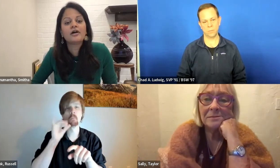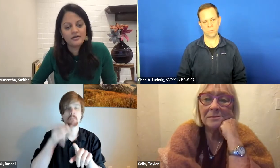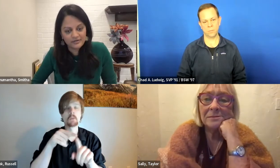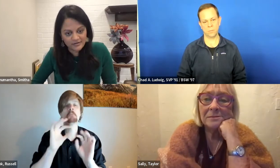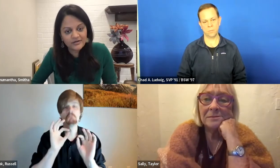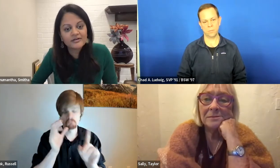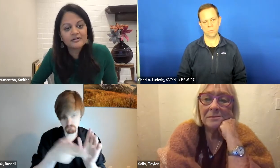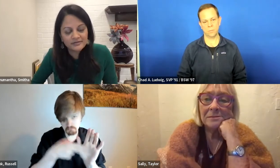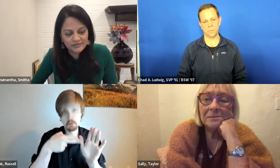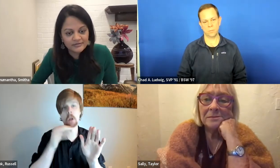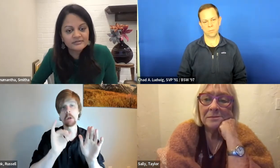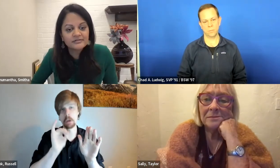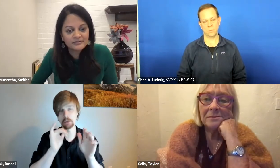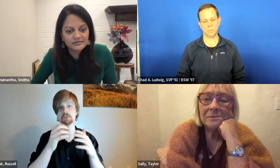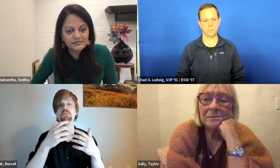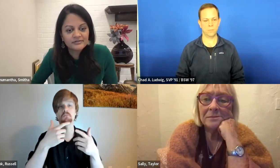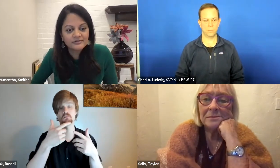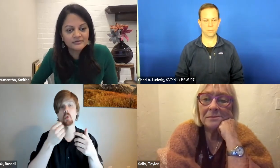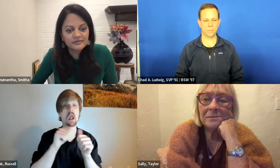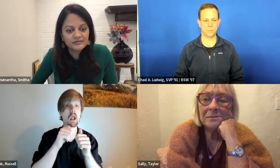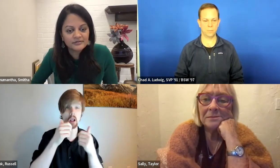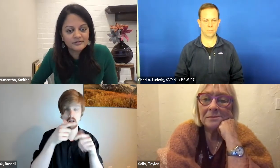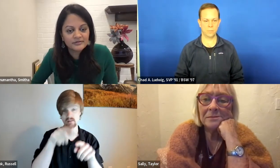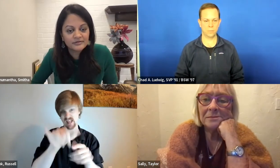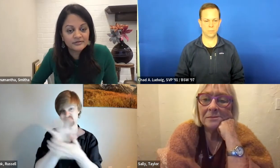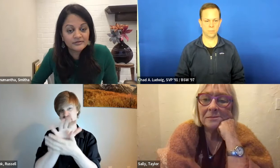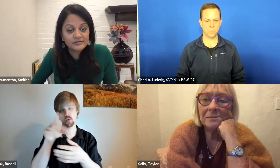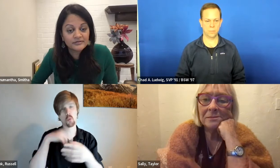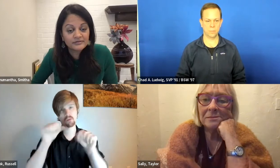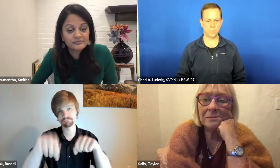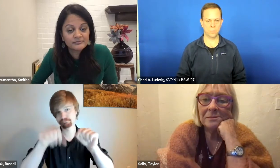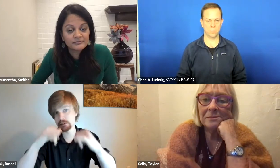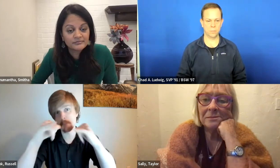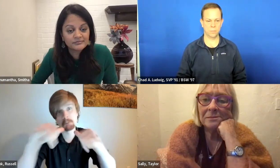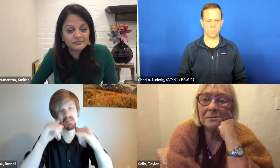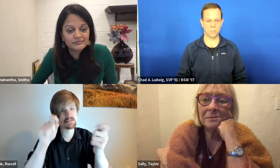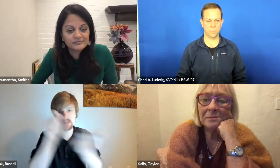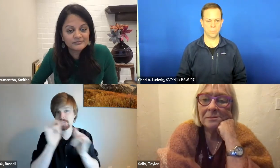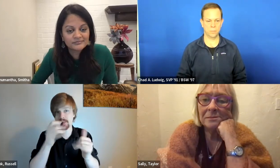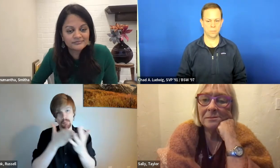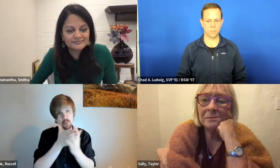of having dementia, so once he had that label, and that diagnosis, you know,